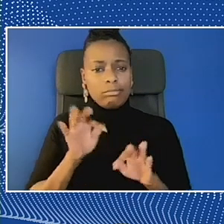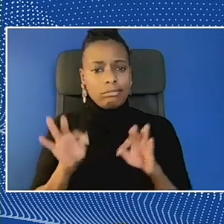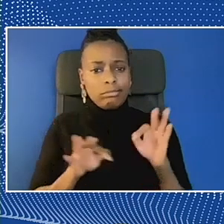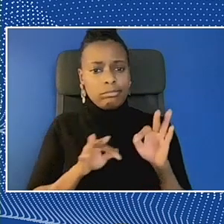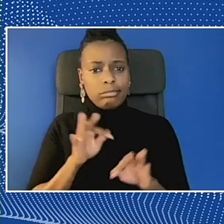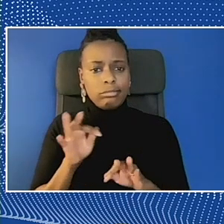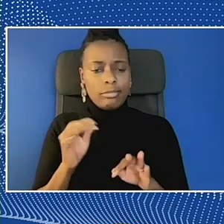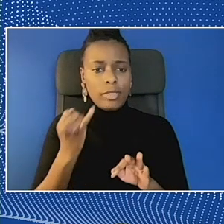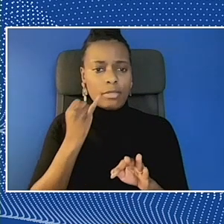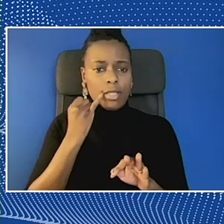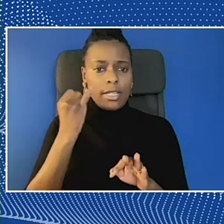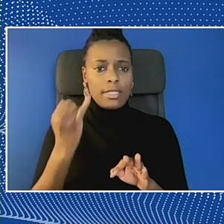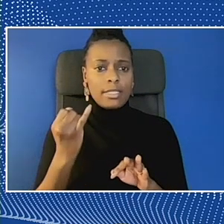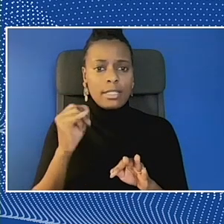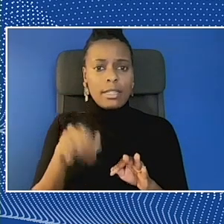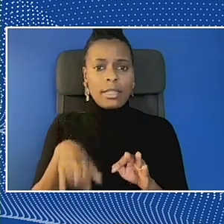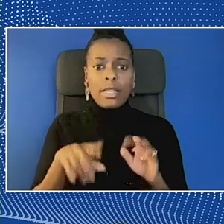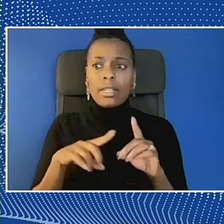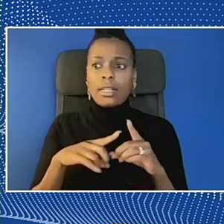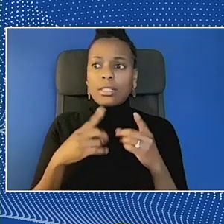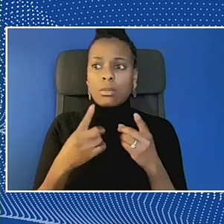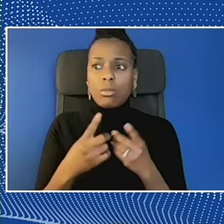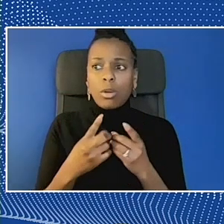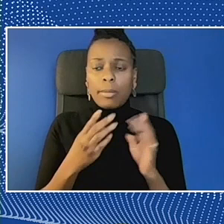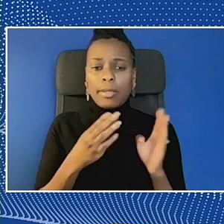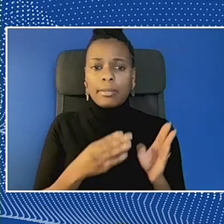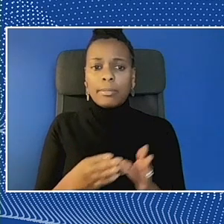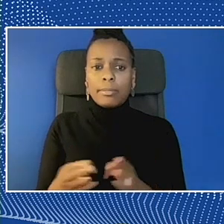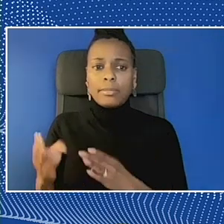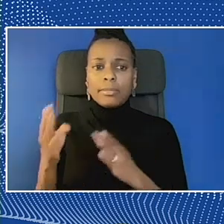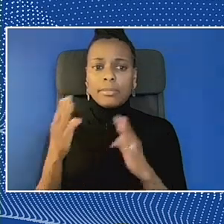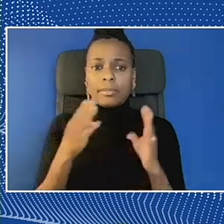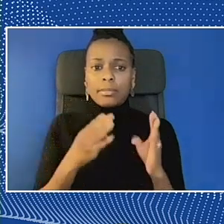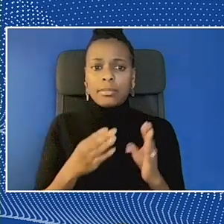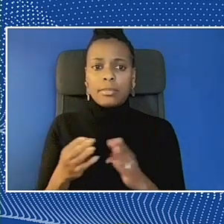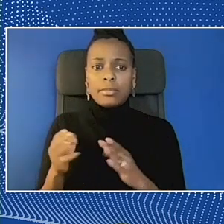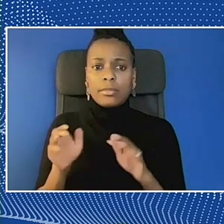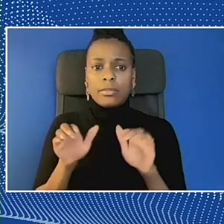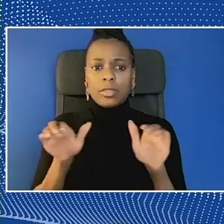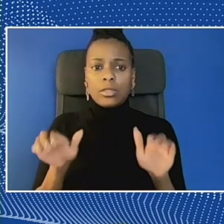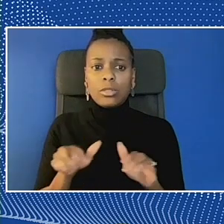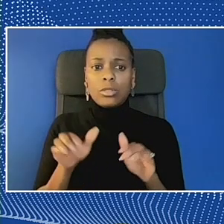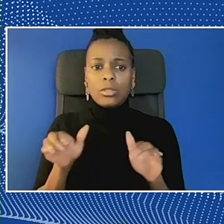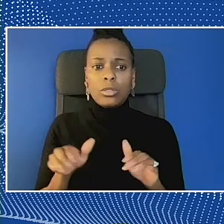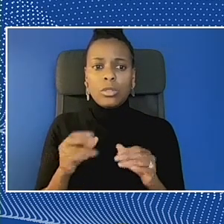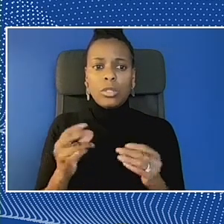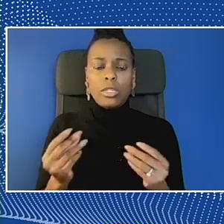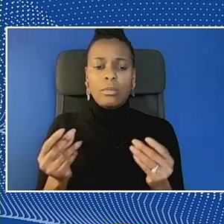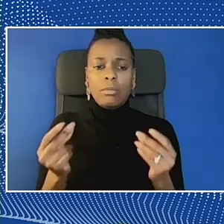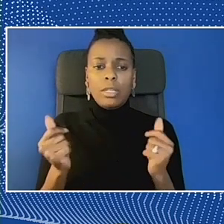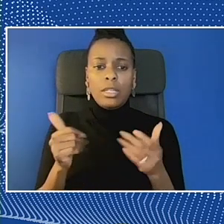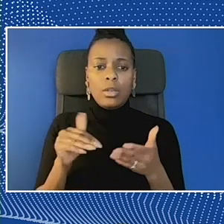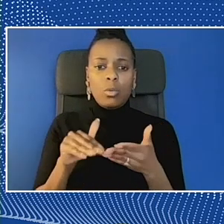that the Department is intending to do immediate waiver of borrowers with significant default risk.